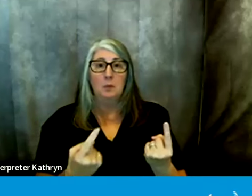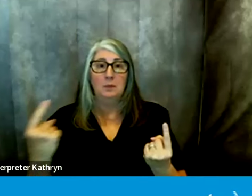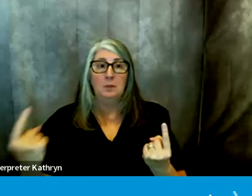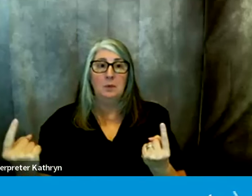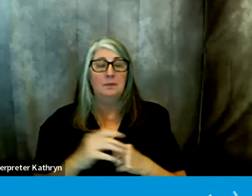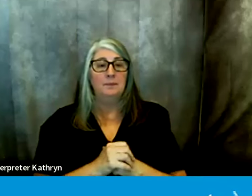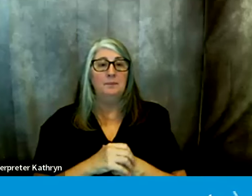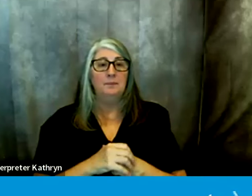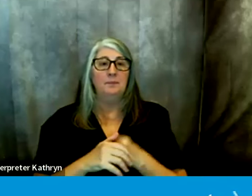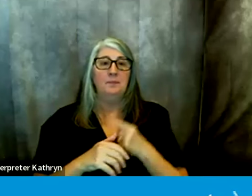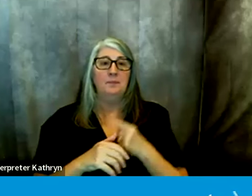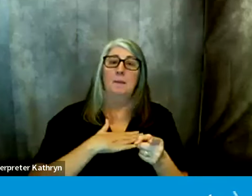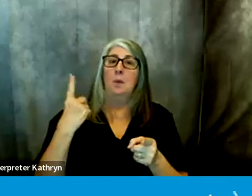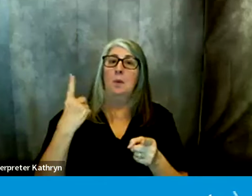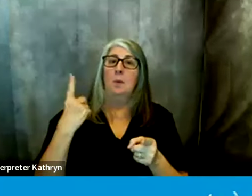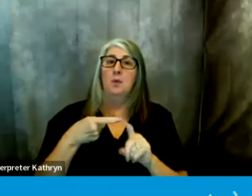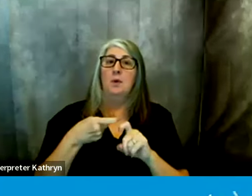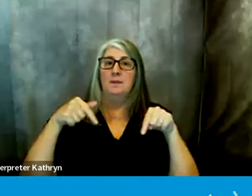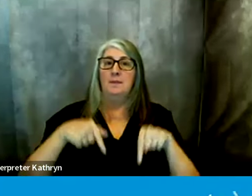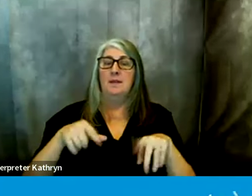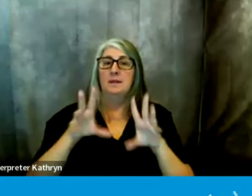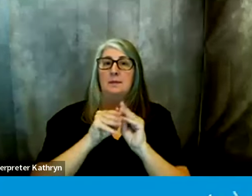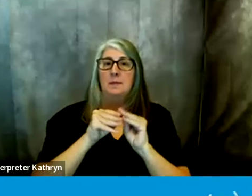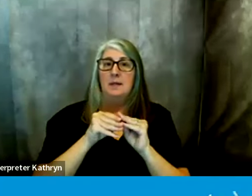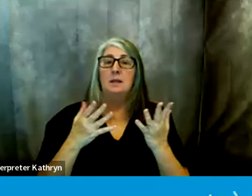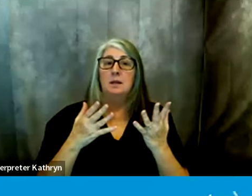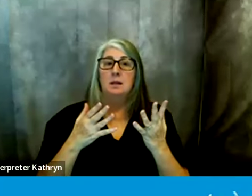I think my one point from this would be that we are providing